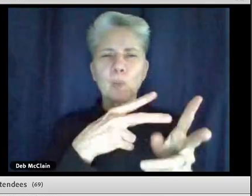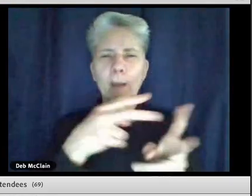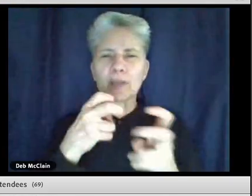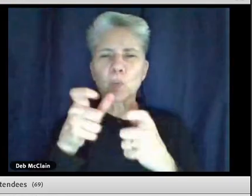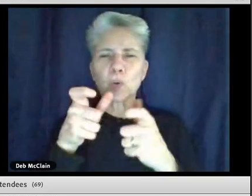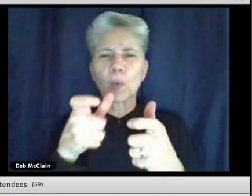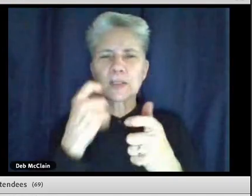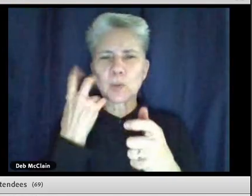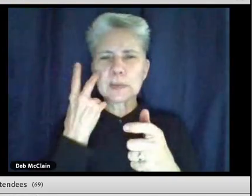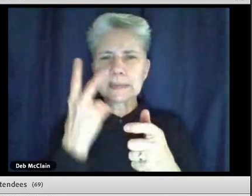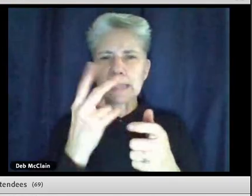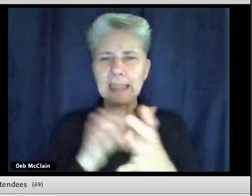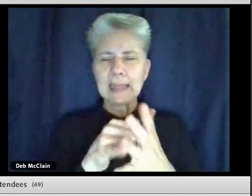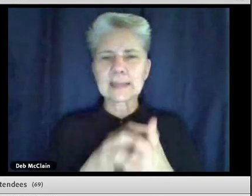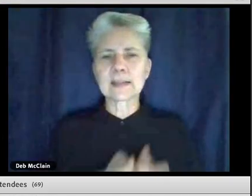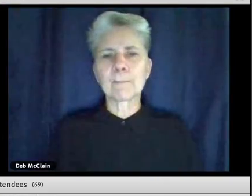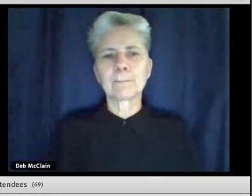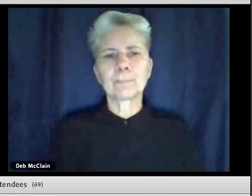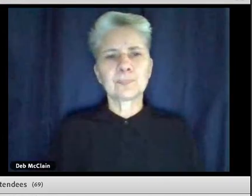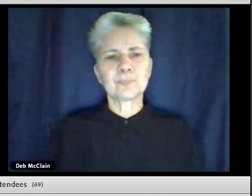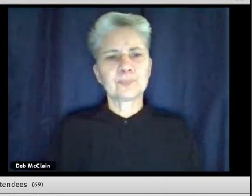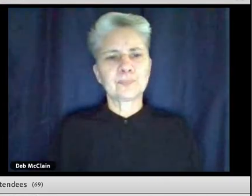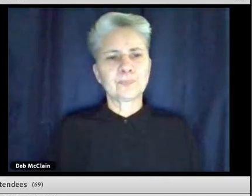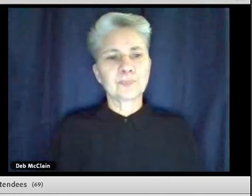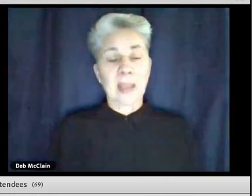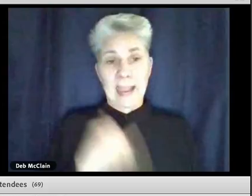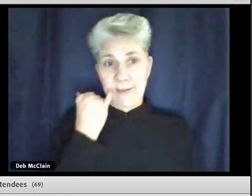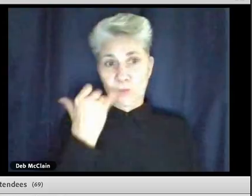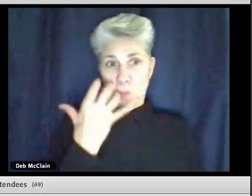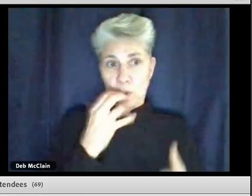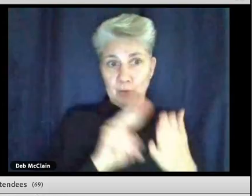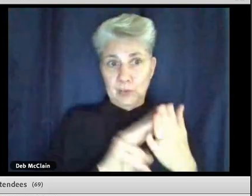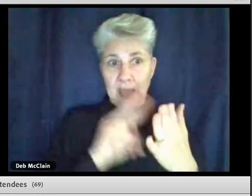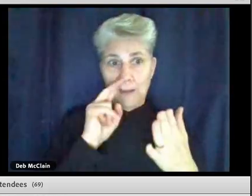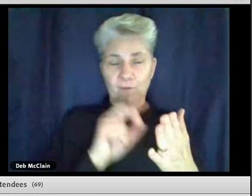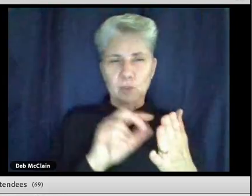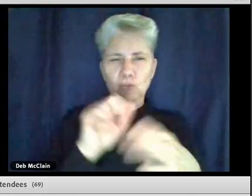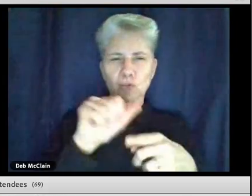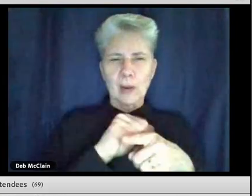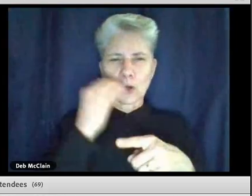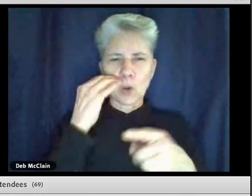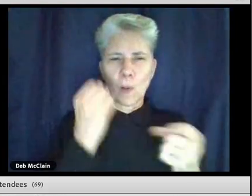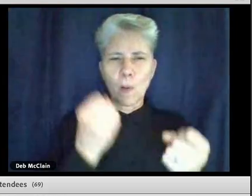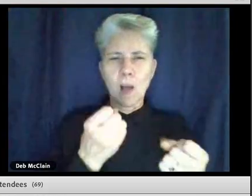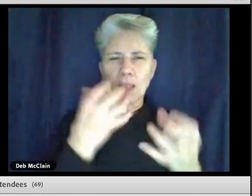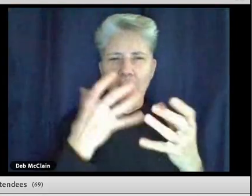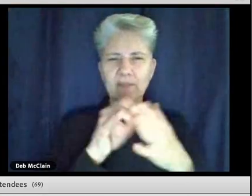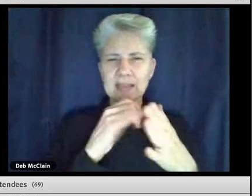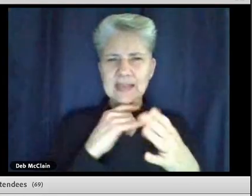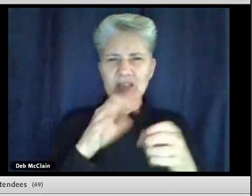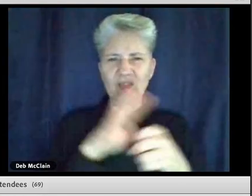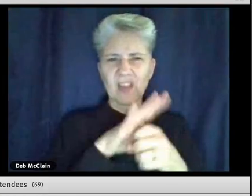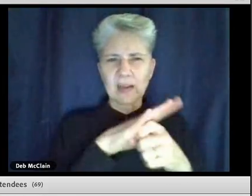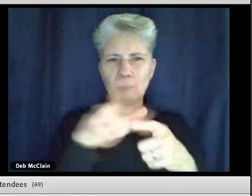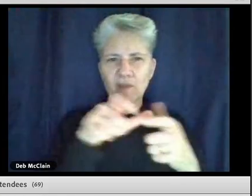Colleges responding, and so let me just grab this real quick, so you can get this Google Drive, if you do want to sign up for training